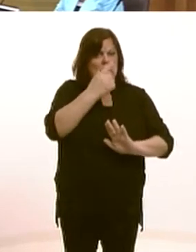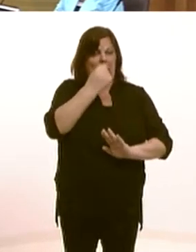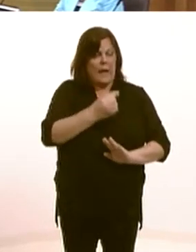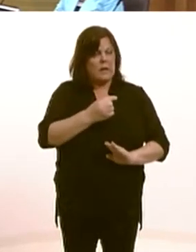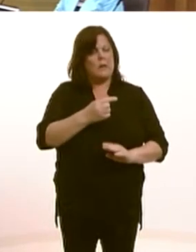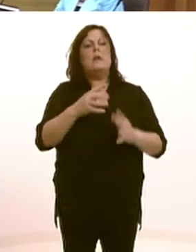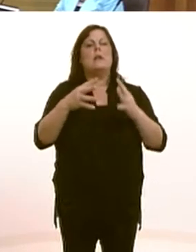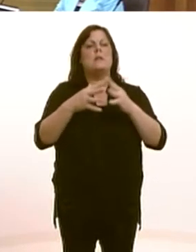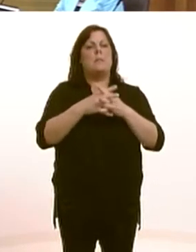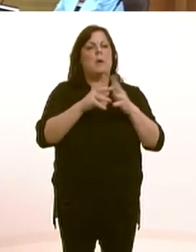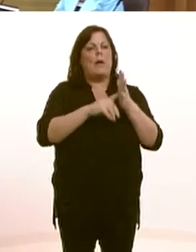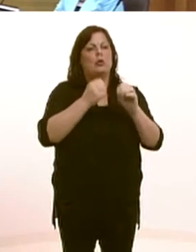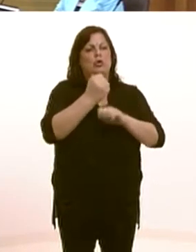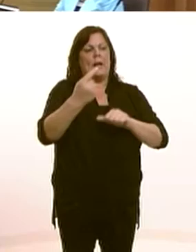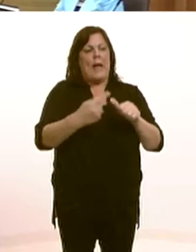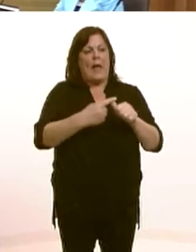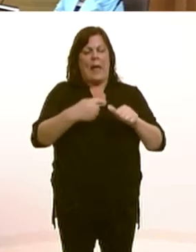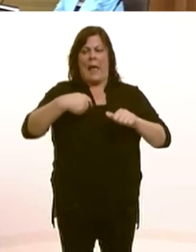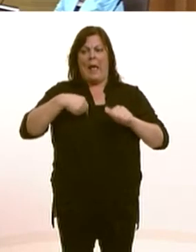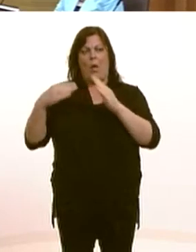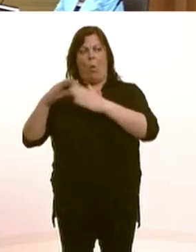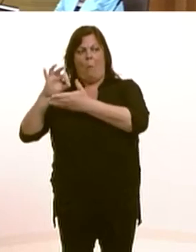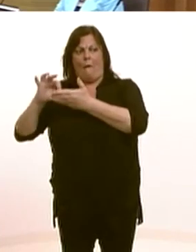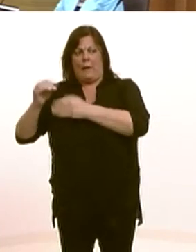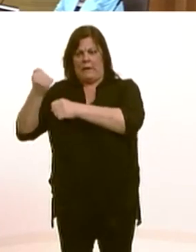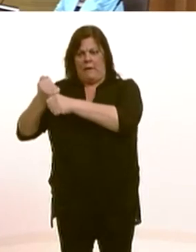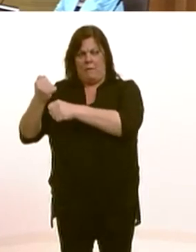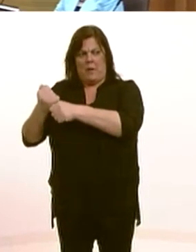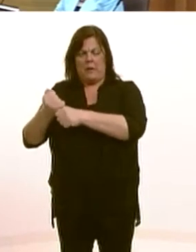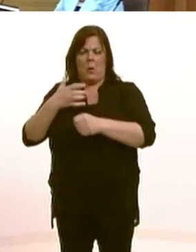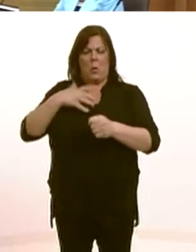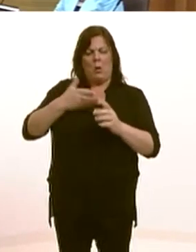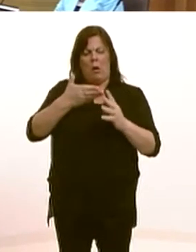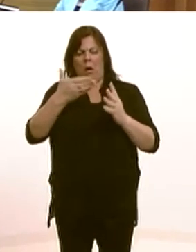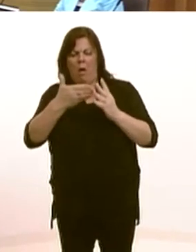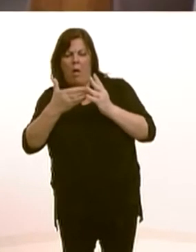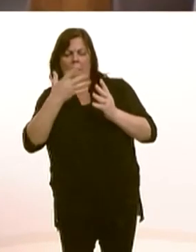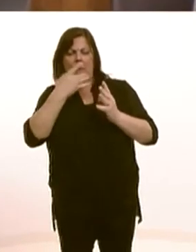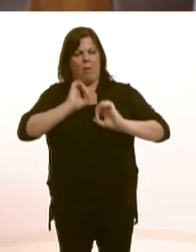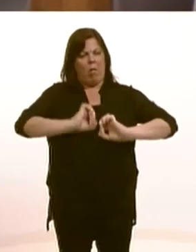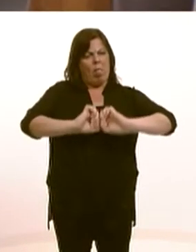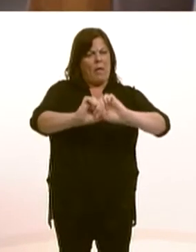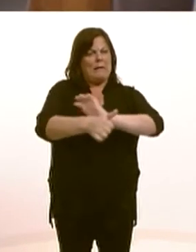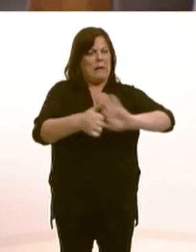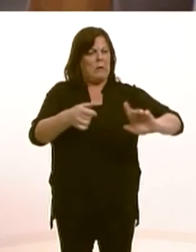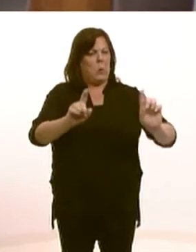Home Office, actuallyóis how we can identify those people in terms of the skills that they possess.